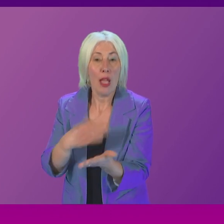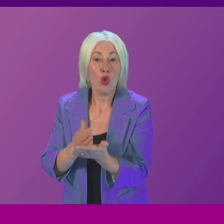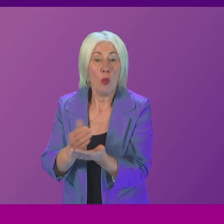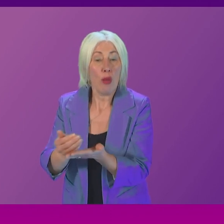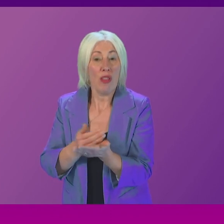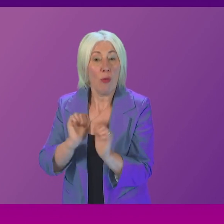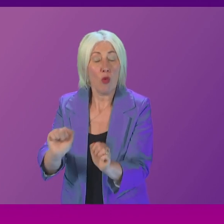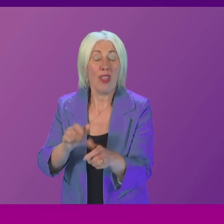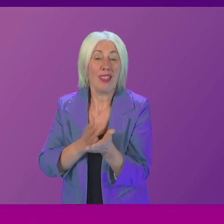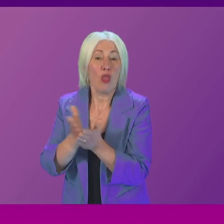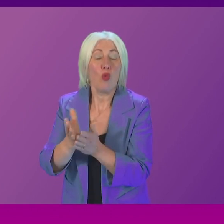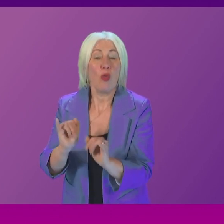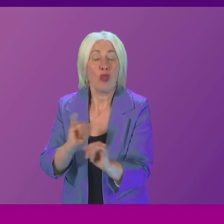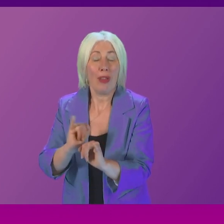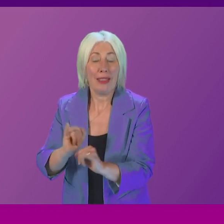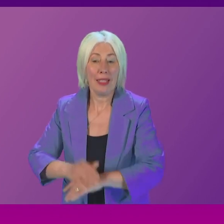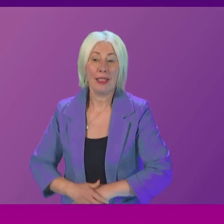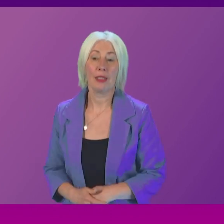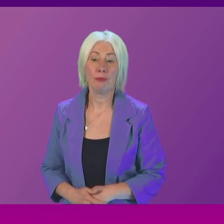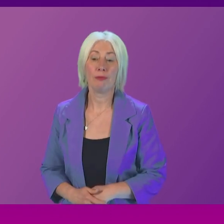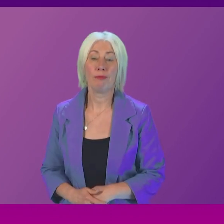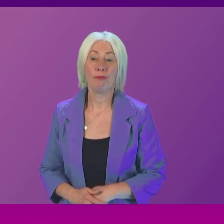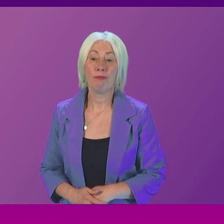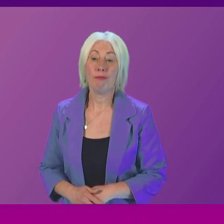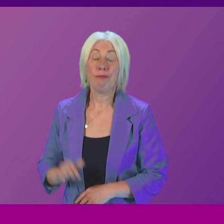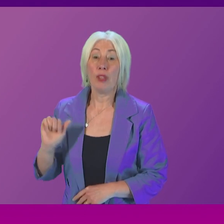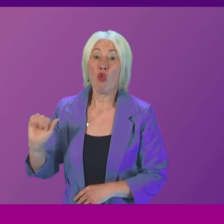Clare Haughey is absolutely right to raise such issues.